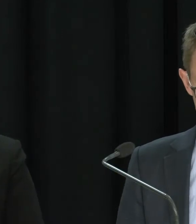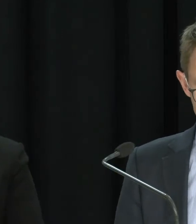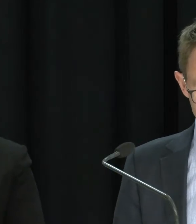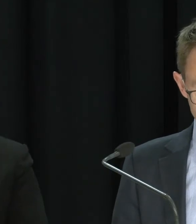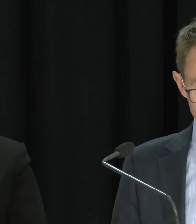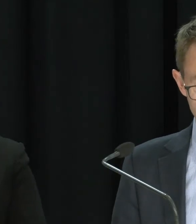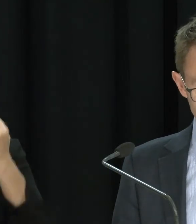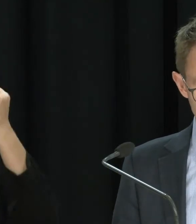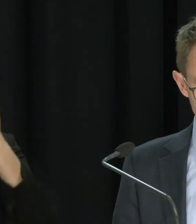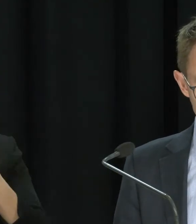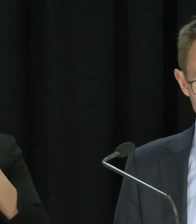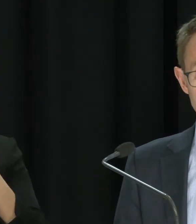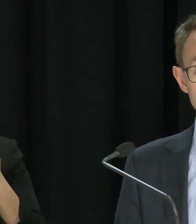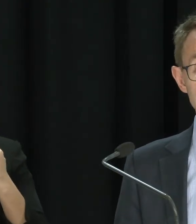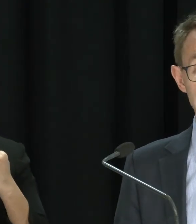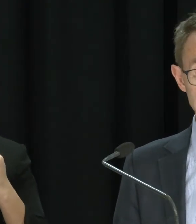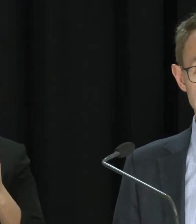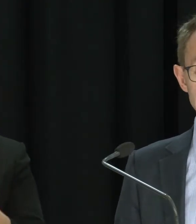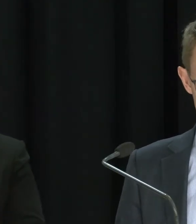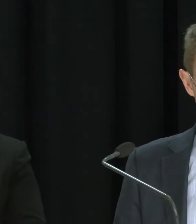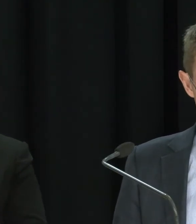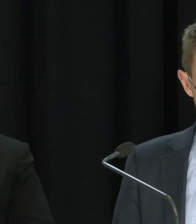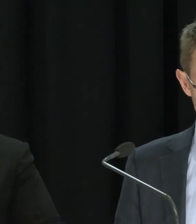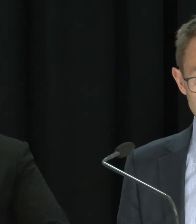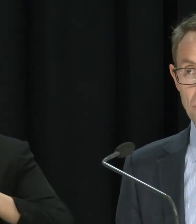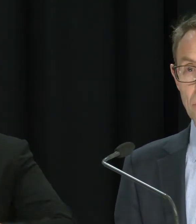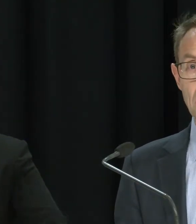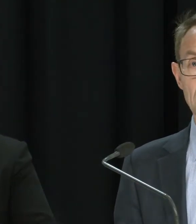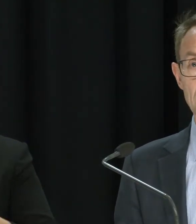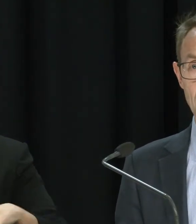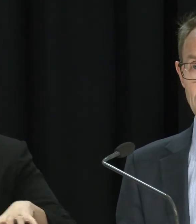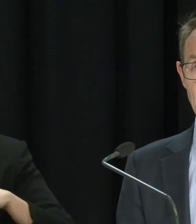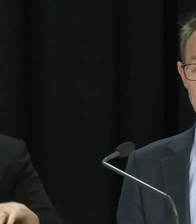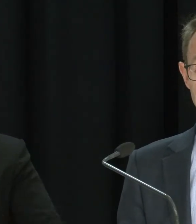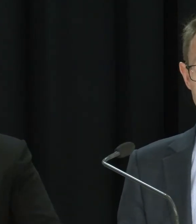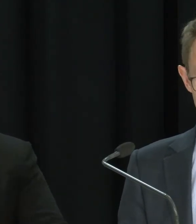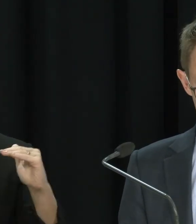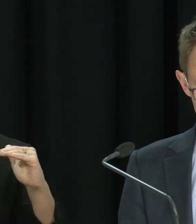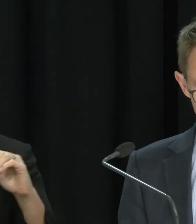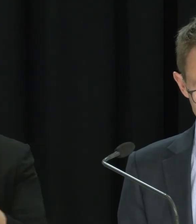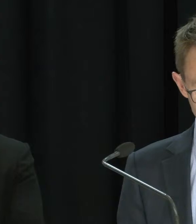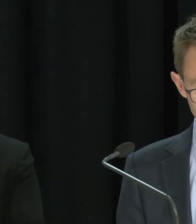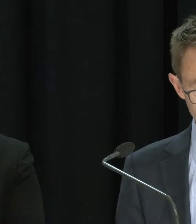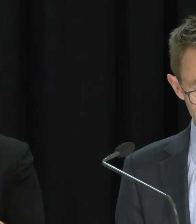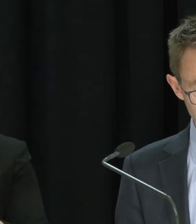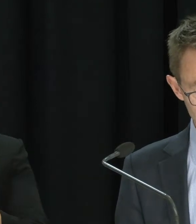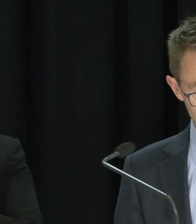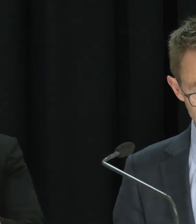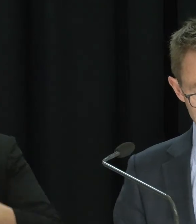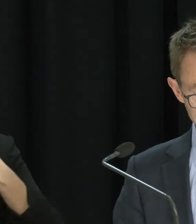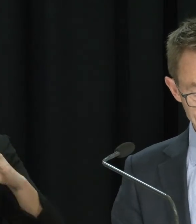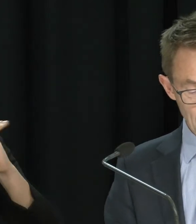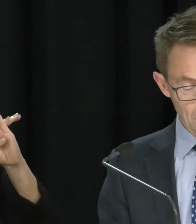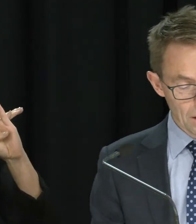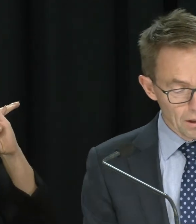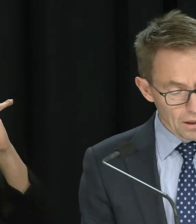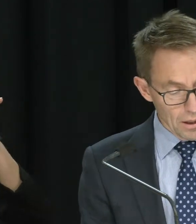continually emerging with the emergence of new strains. It reinforces we are taking the